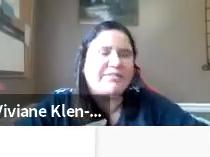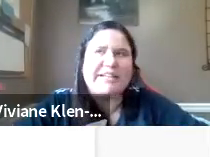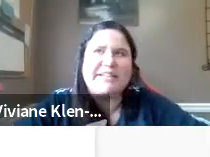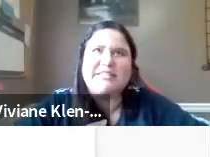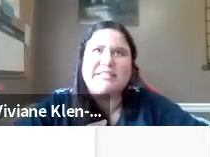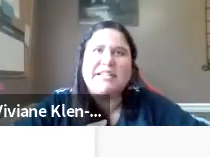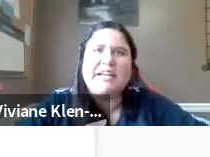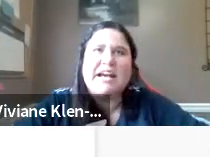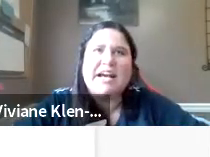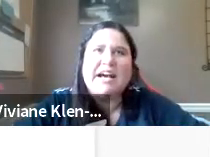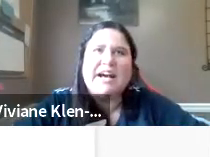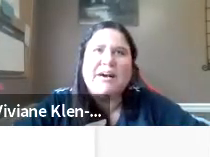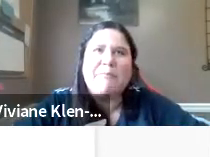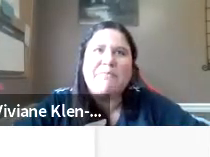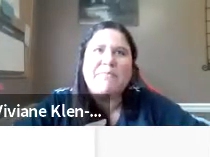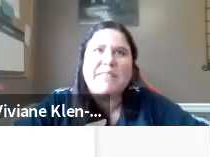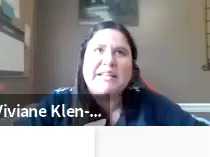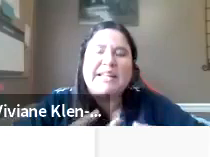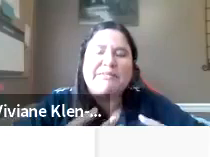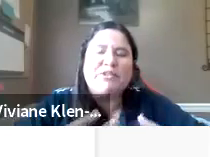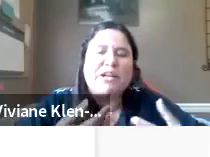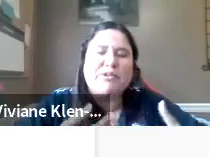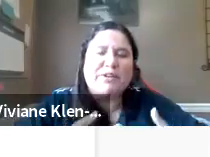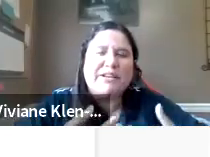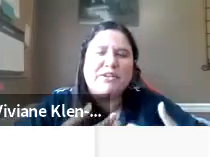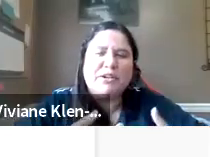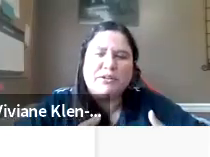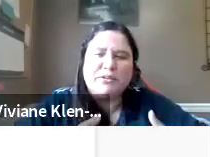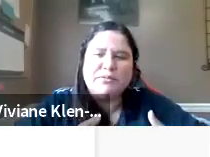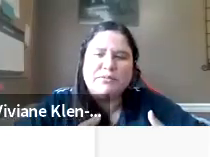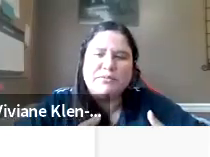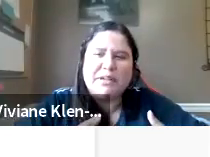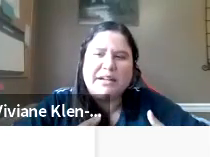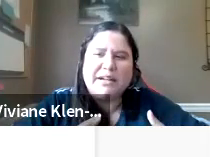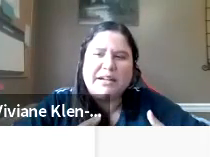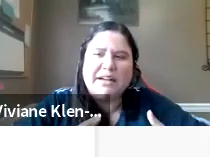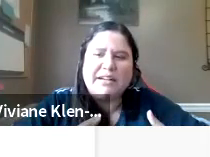and.